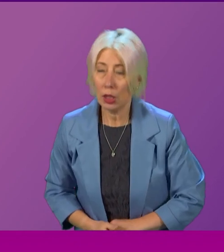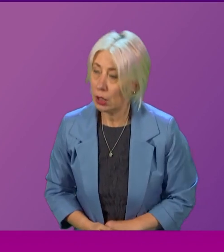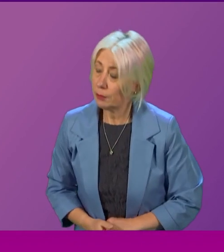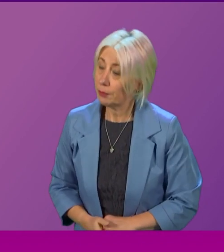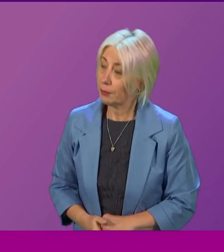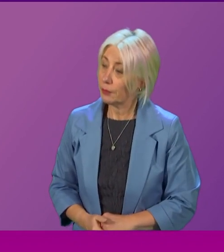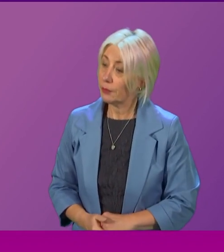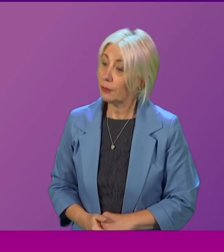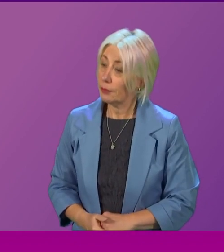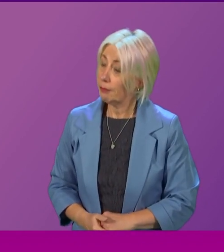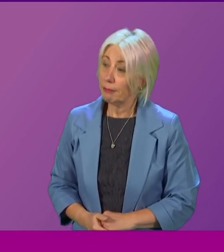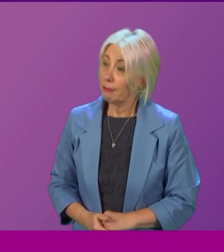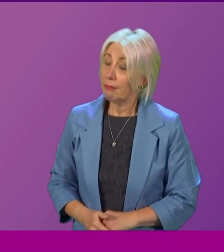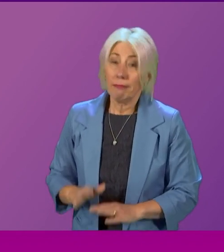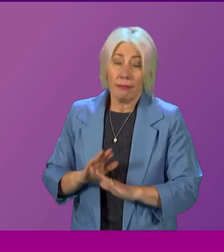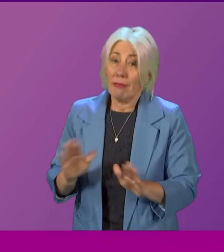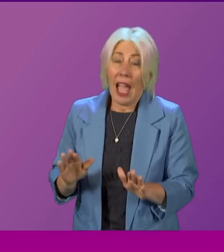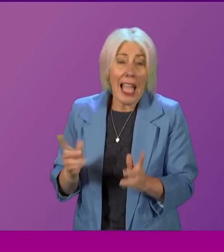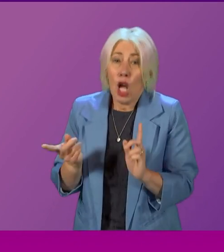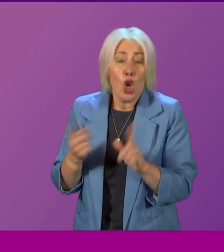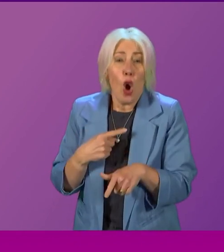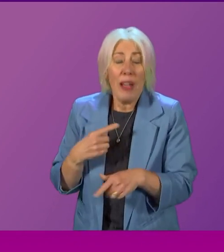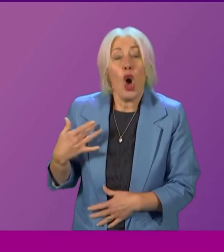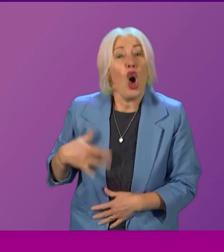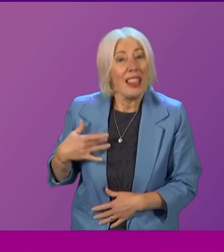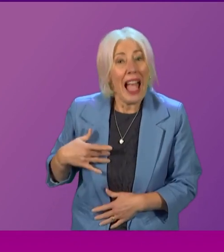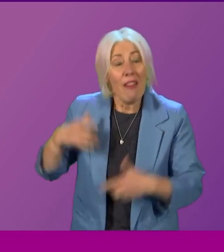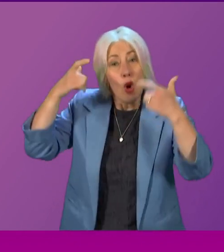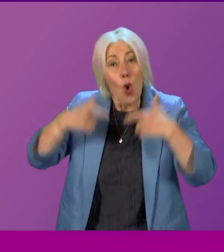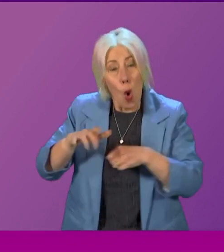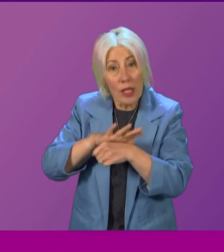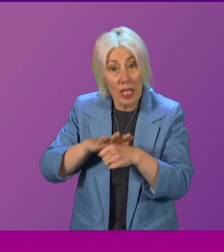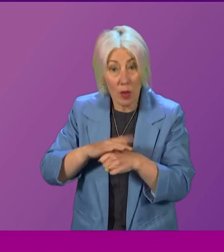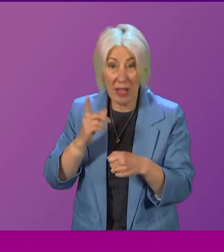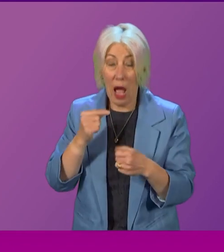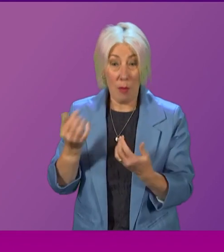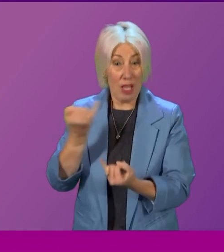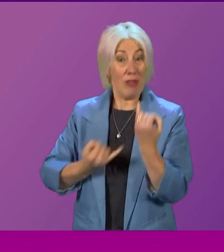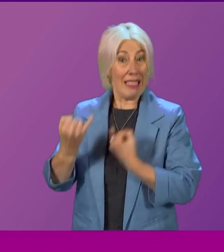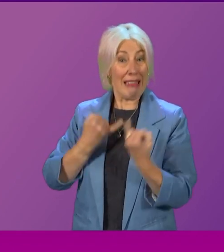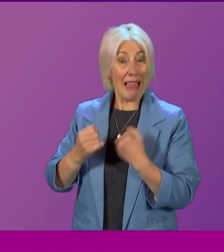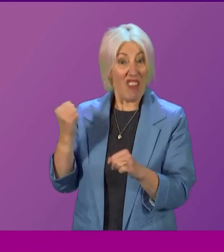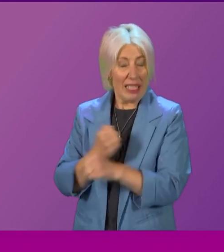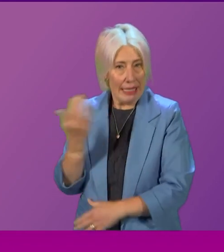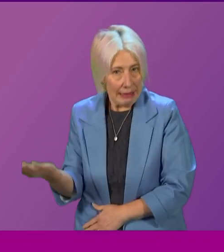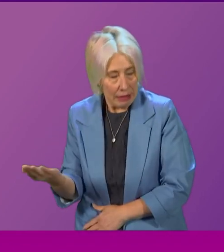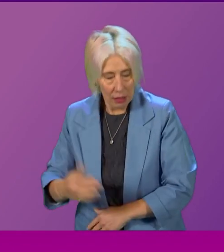I cannot comment on live legal cases; I would be open to criticism if I were to do so.